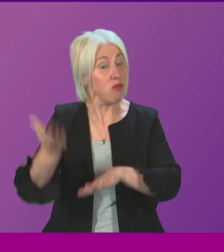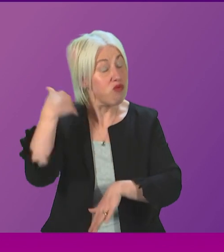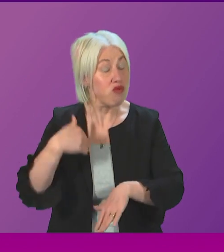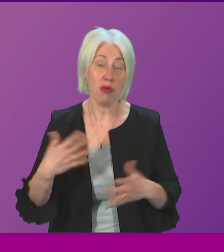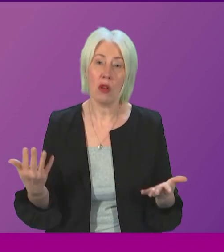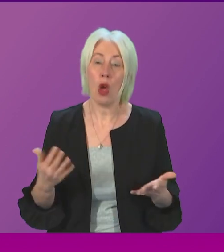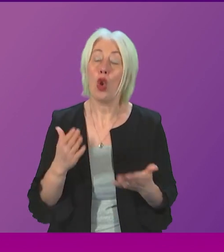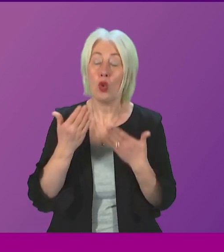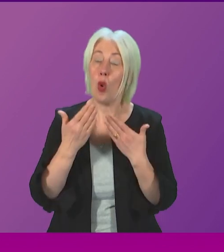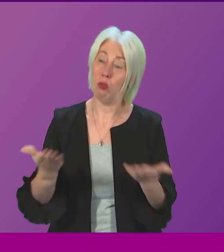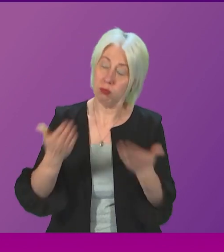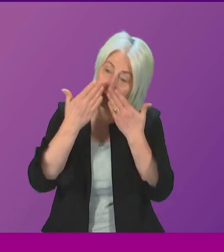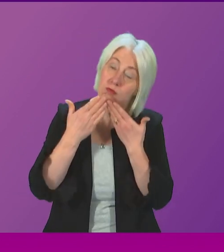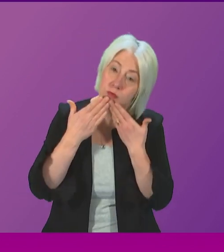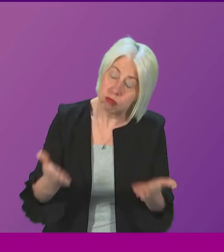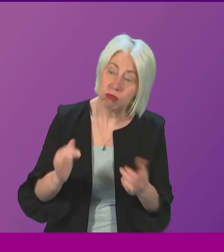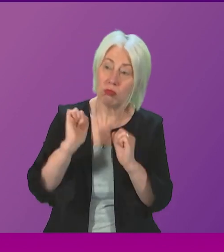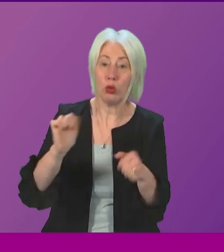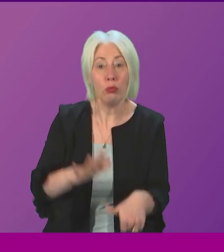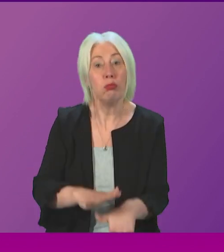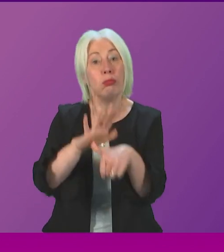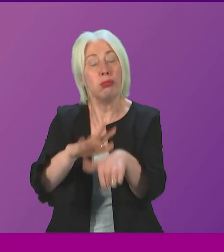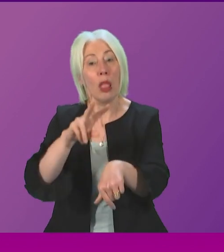The chief constable’s acknowledgement is very welcome indeed.